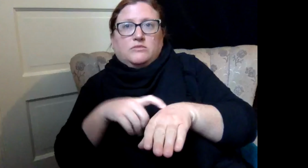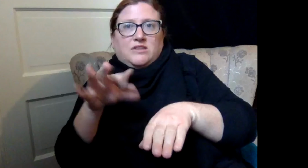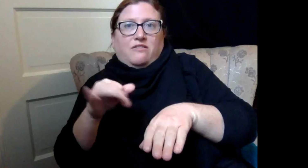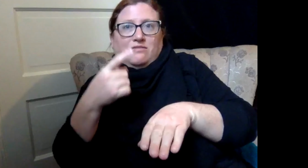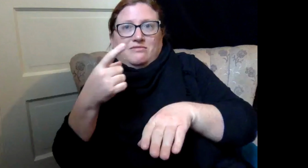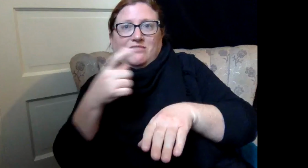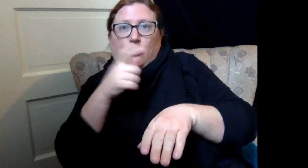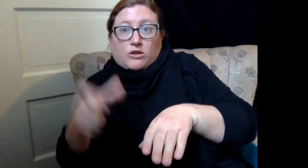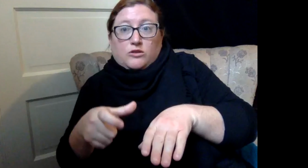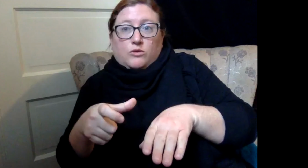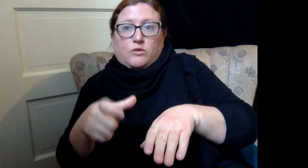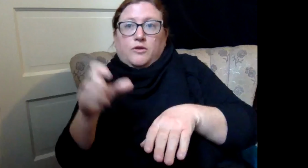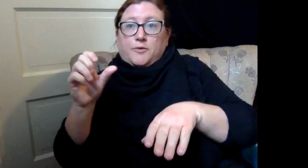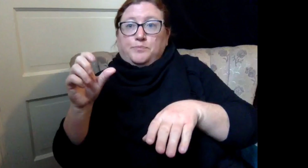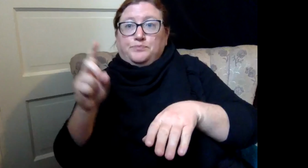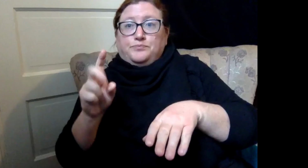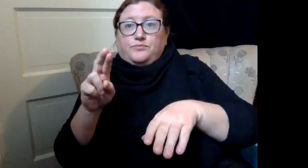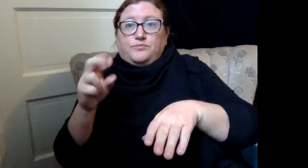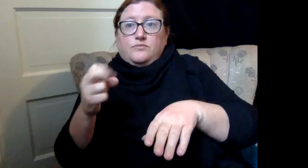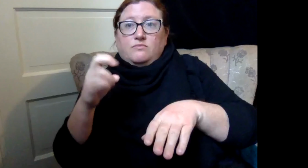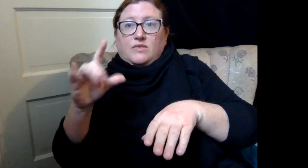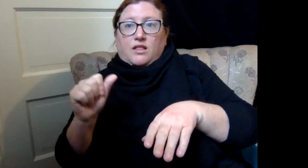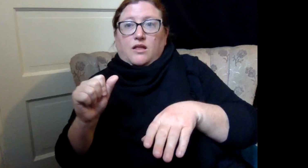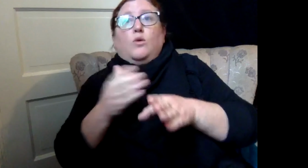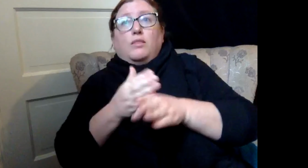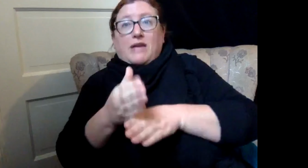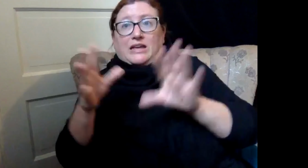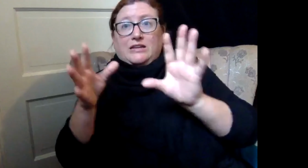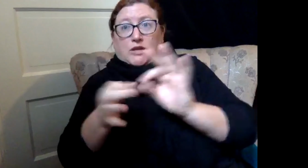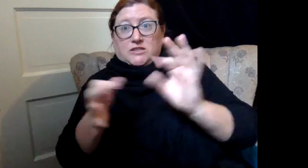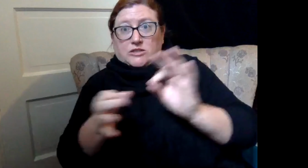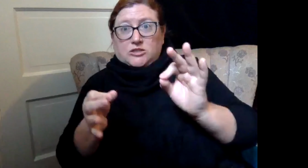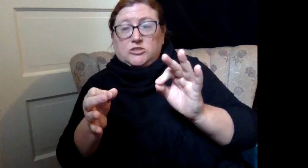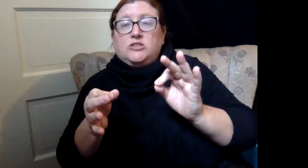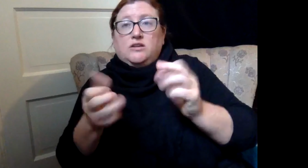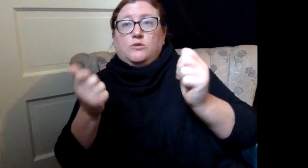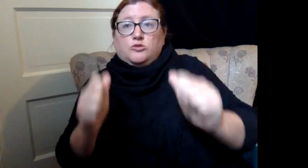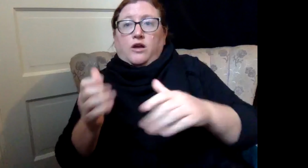multiple times when they don't need to. » I think the main message is that we are trying